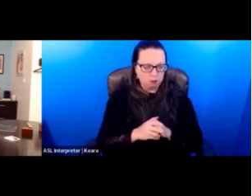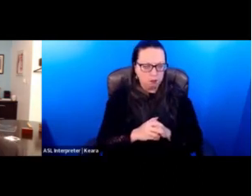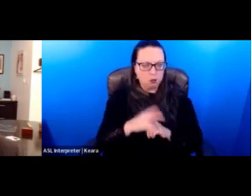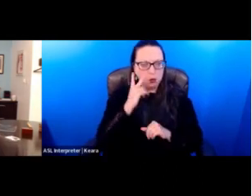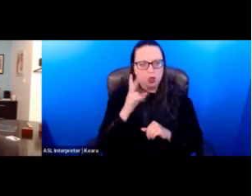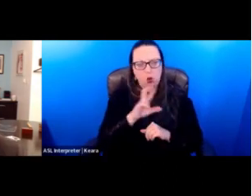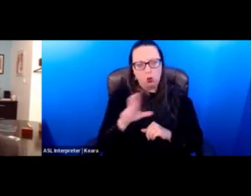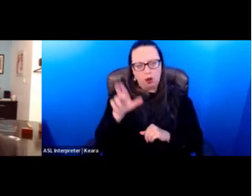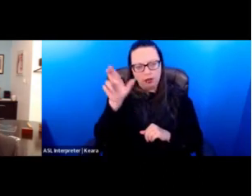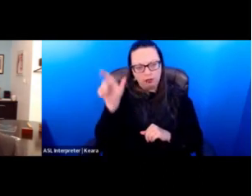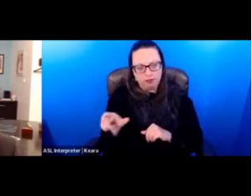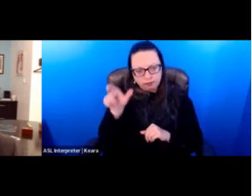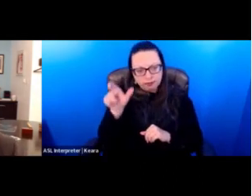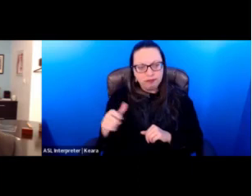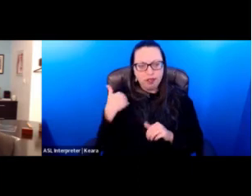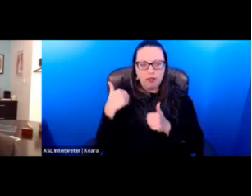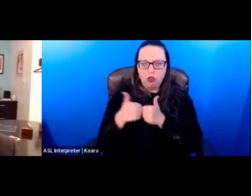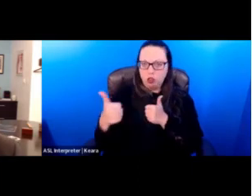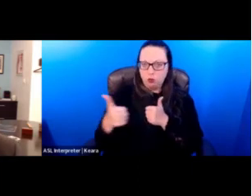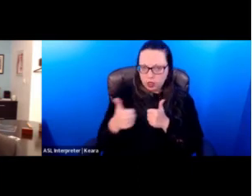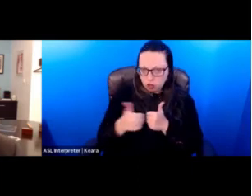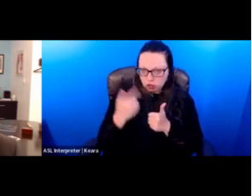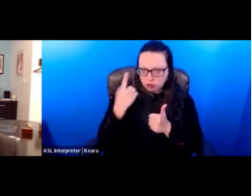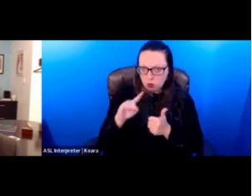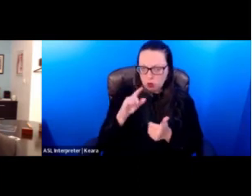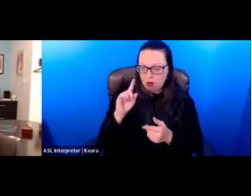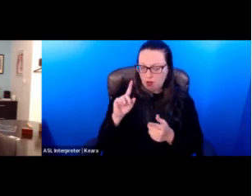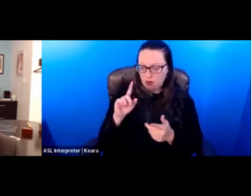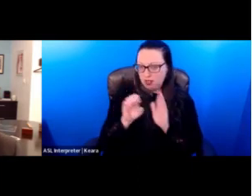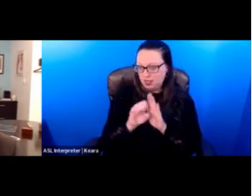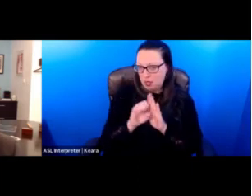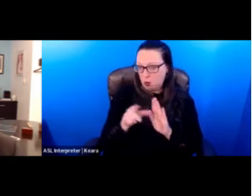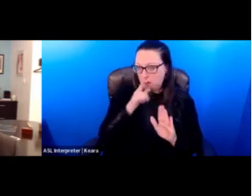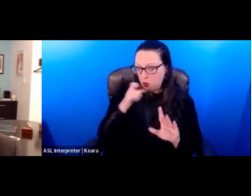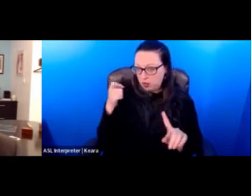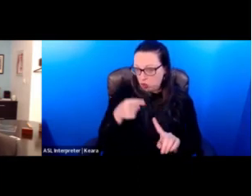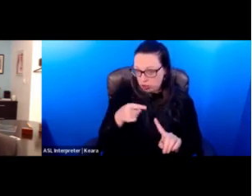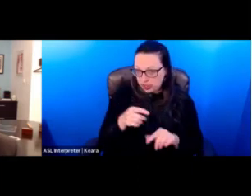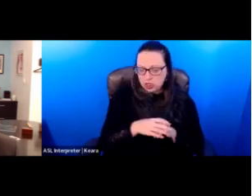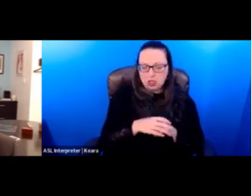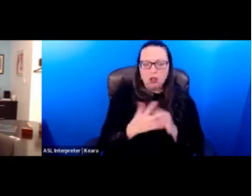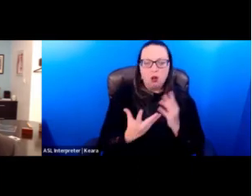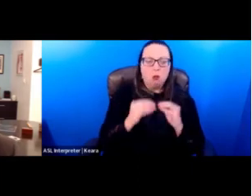have transportation as an example of who we target, you see that more than half of the people that we provide